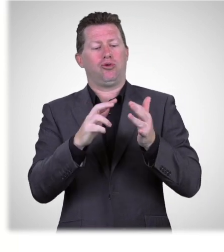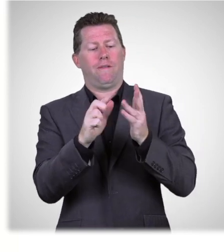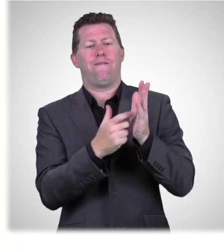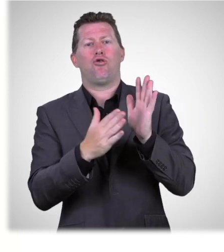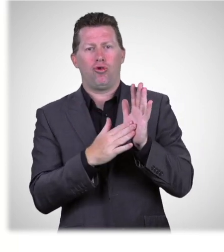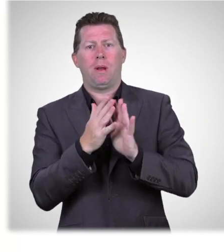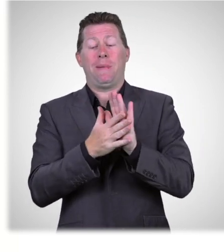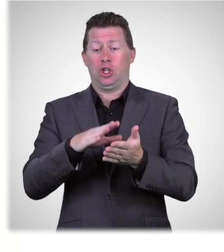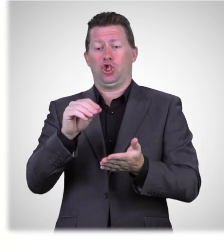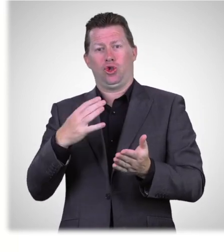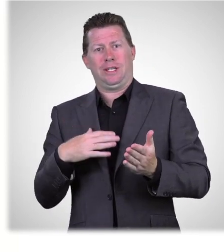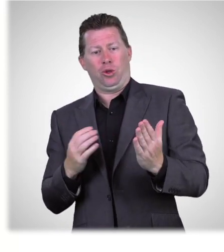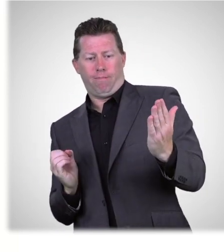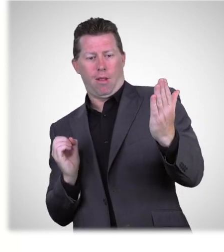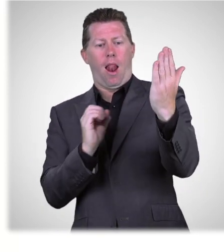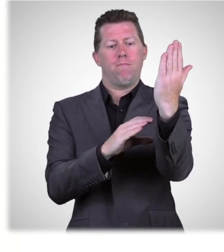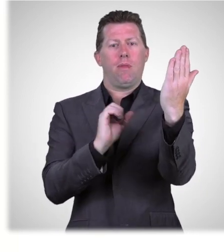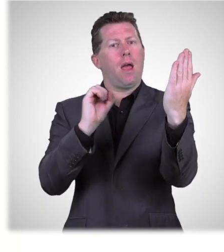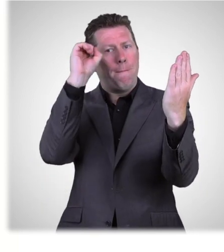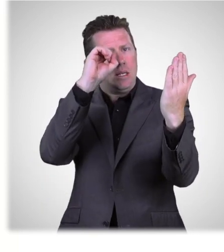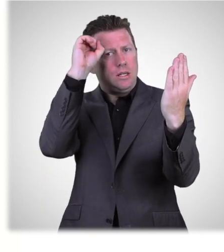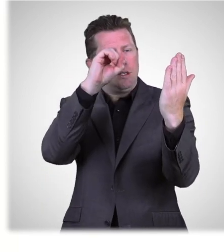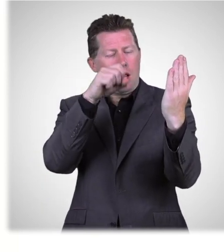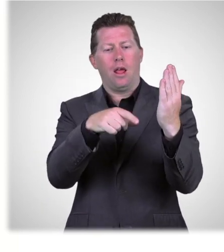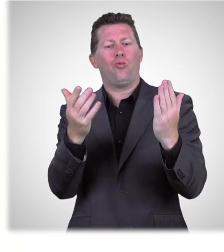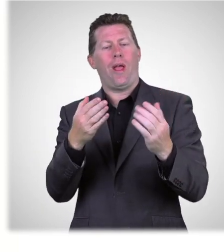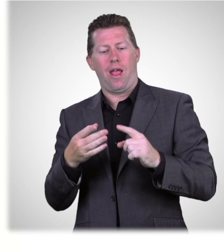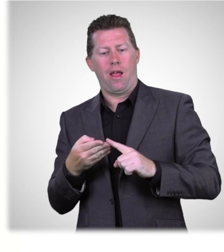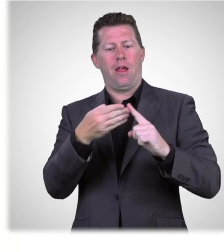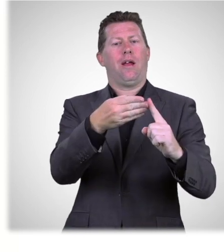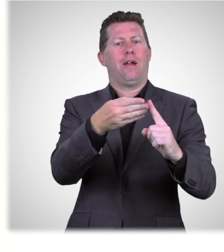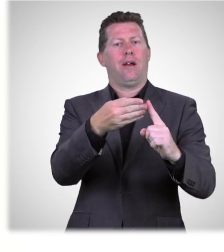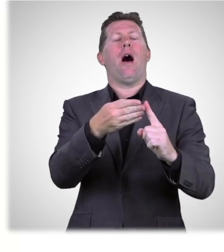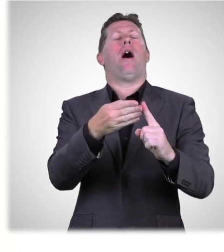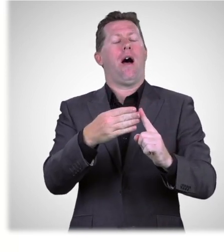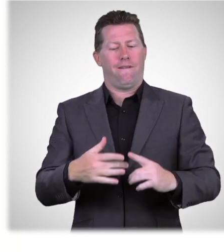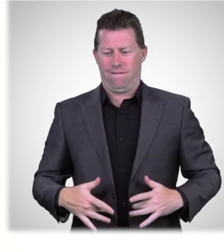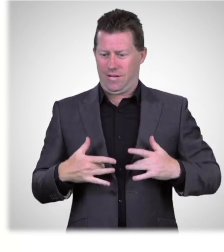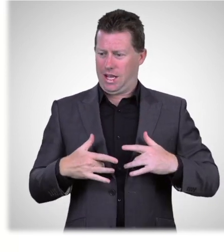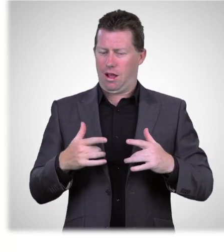forums require students to give their opinion and this optimises relevance and authenticity